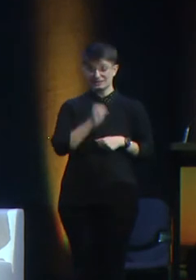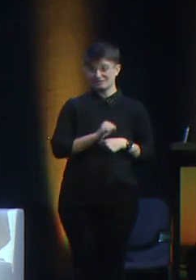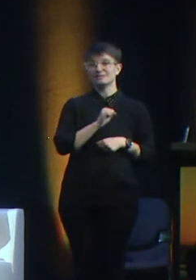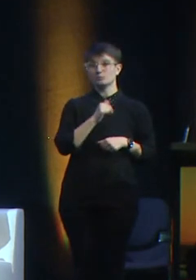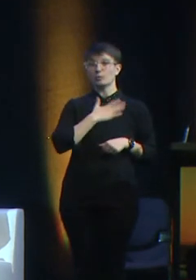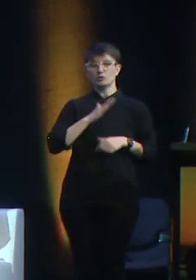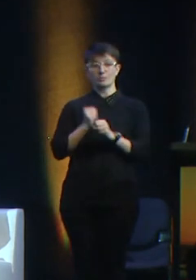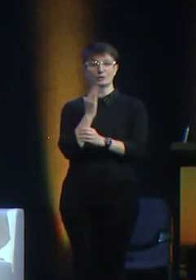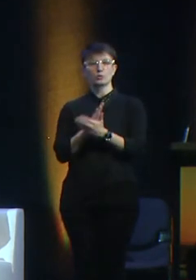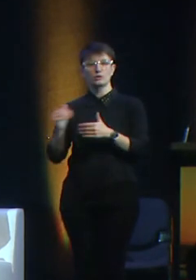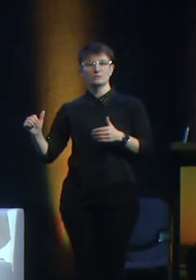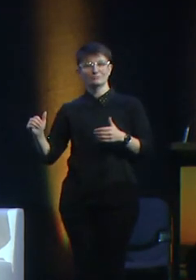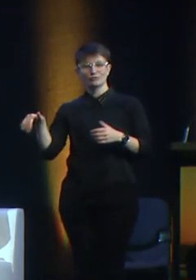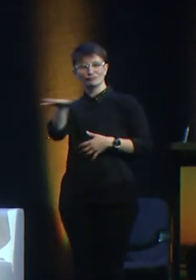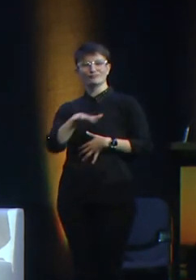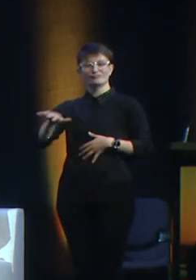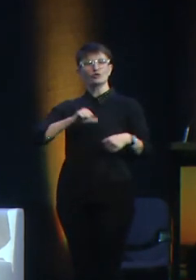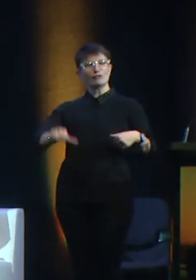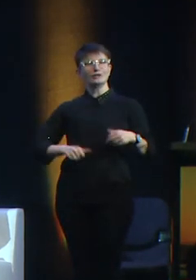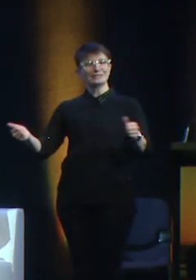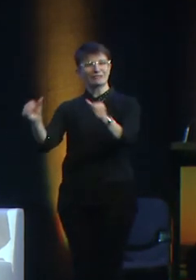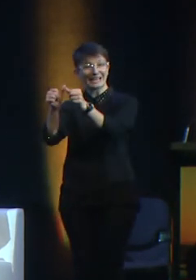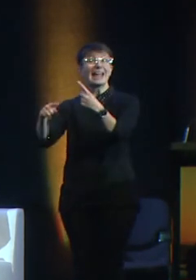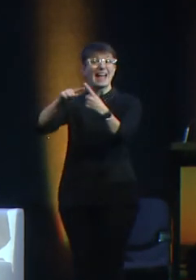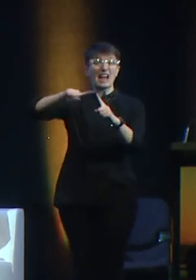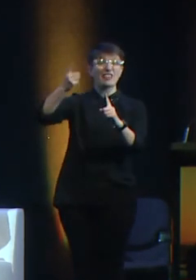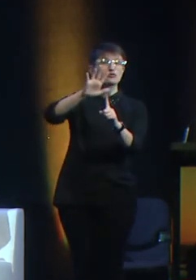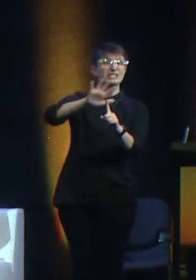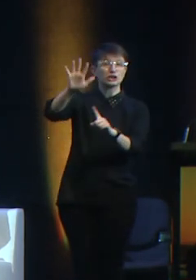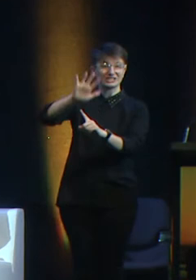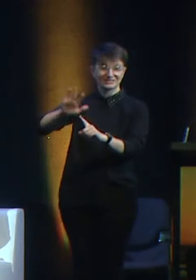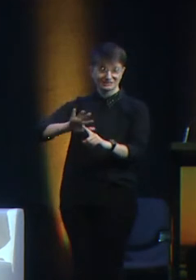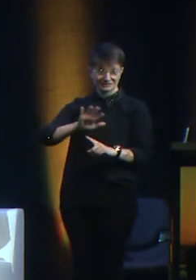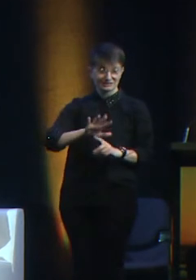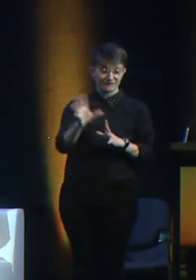regional New Zealand's views, into those national conversations. We think by taking a systems